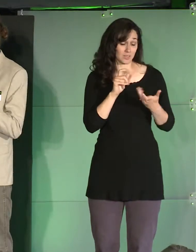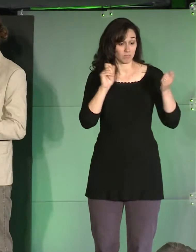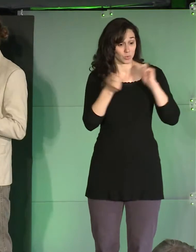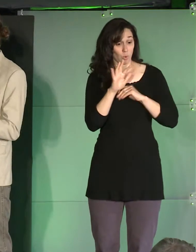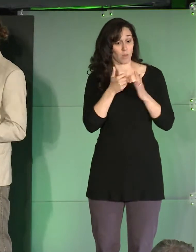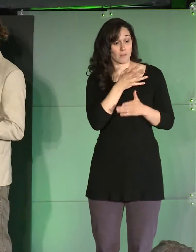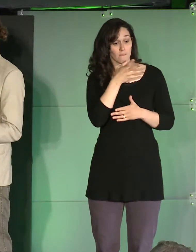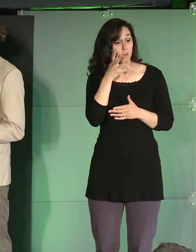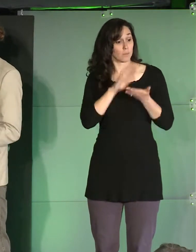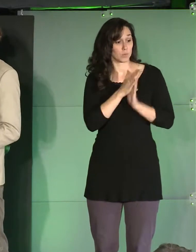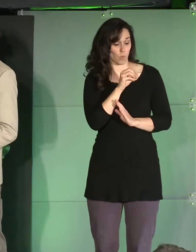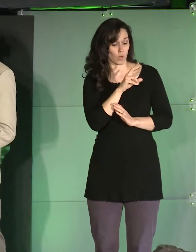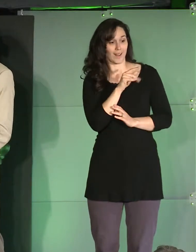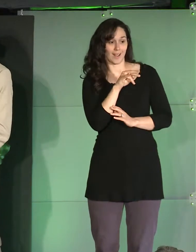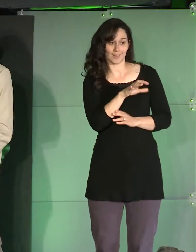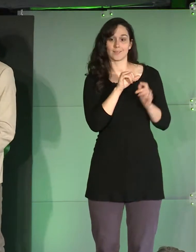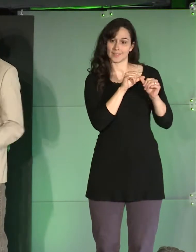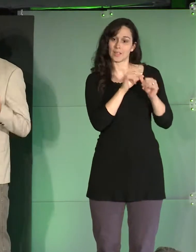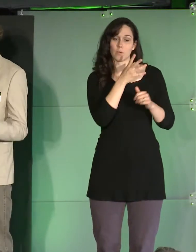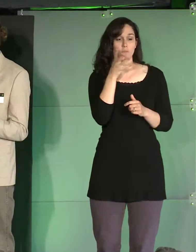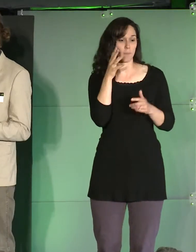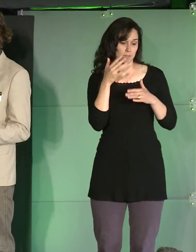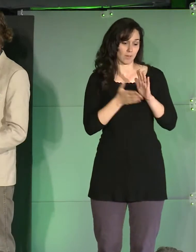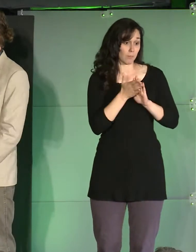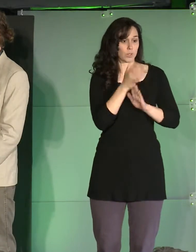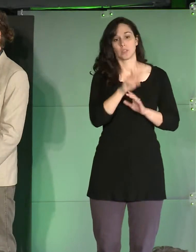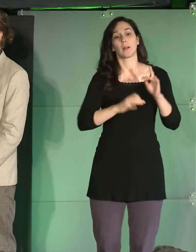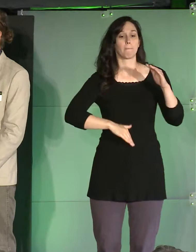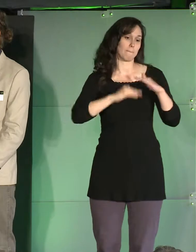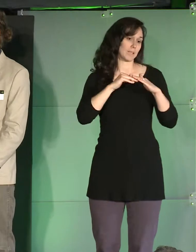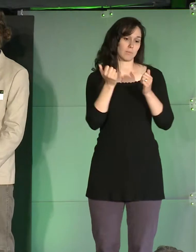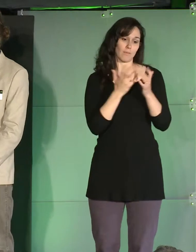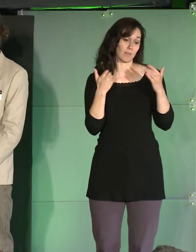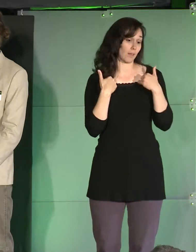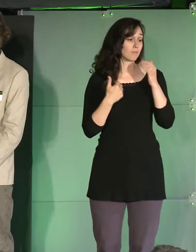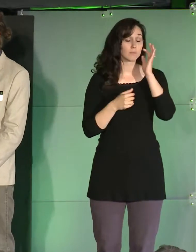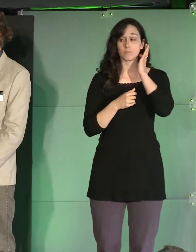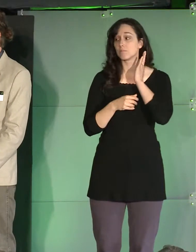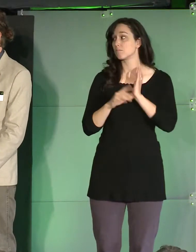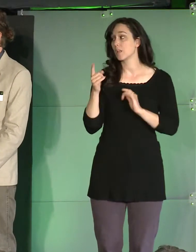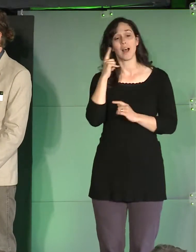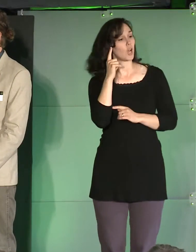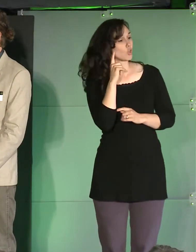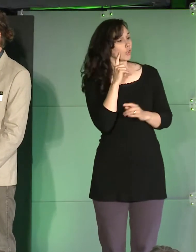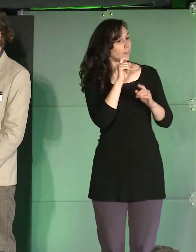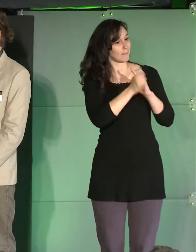into organic sustainable farming operations just so that they can maximize everything that they have. I heard the banana crop was really devastated.